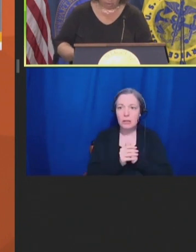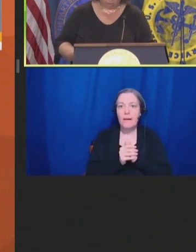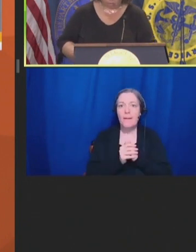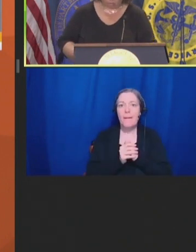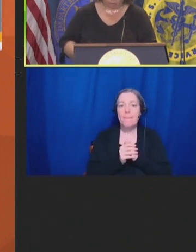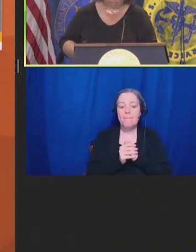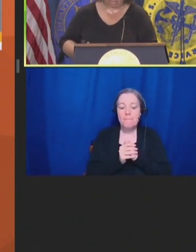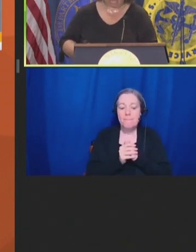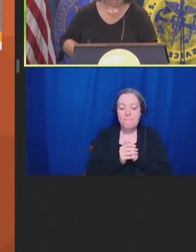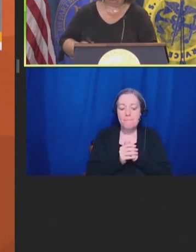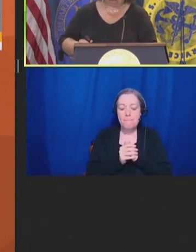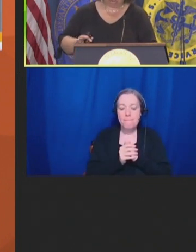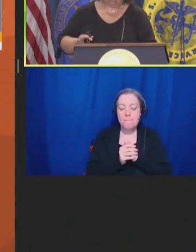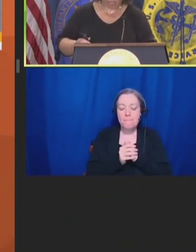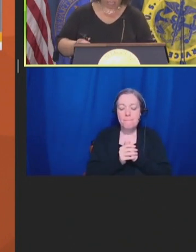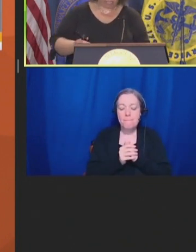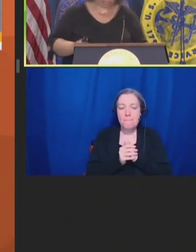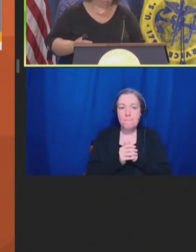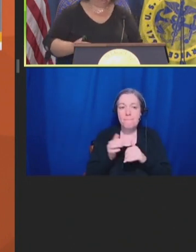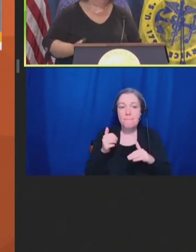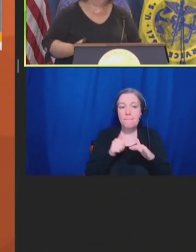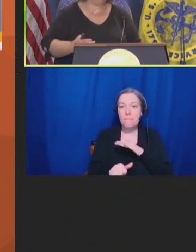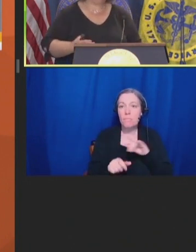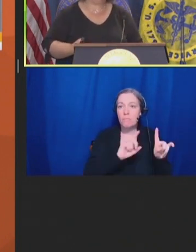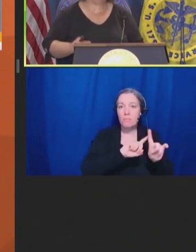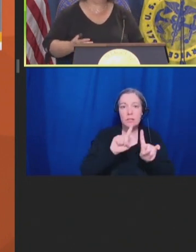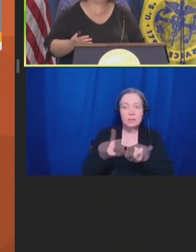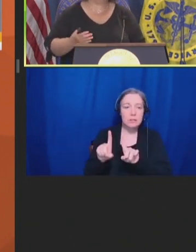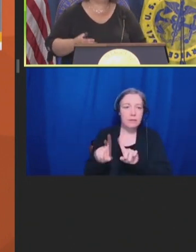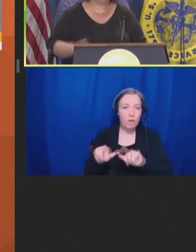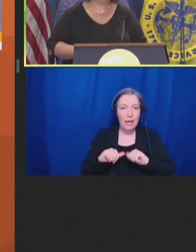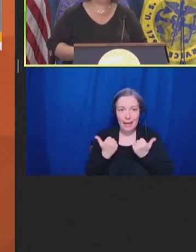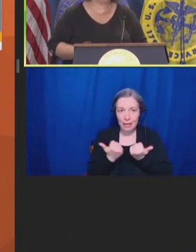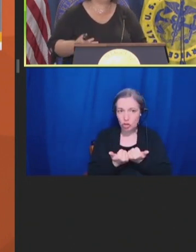Throughout state and territorial health agencies working with healthcare and local public health